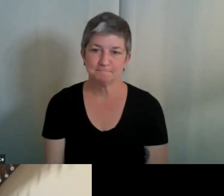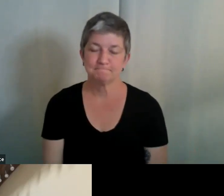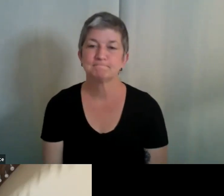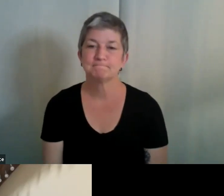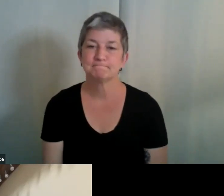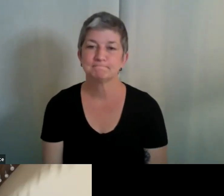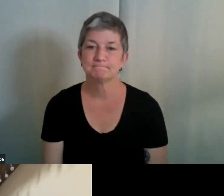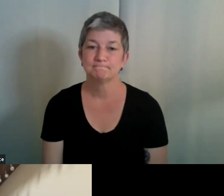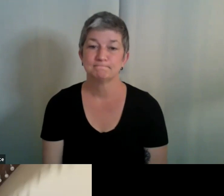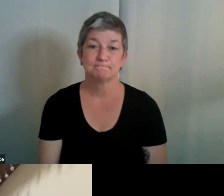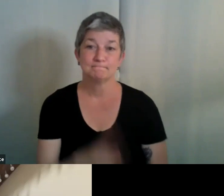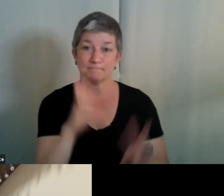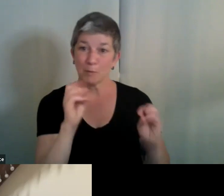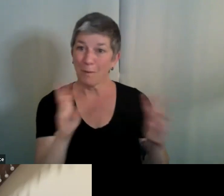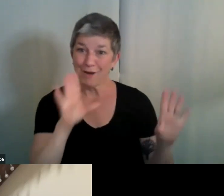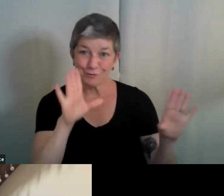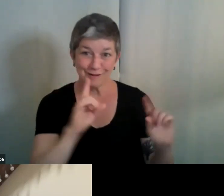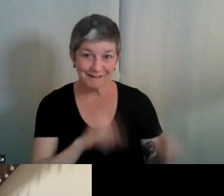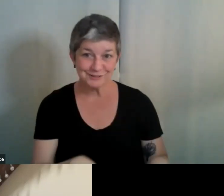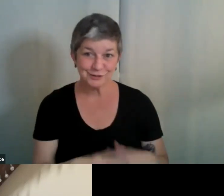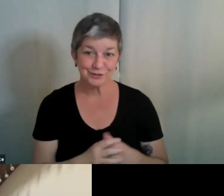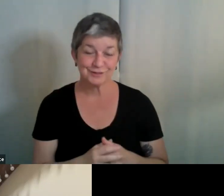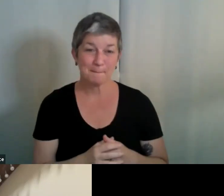Connie Vandarakis: Wow, great answer. Okay, you tell me who